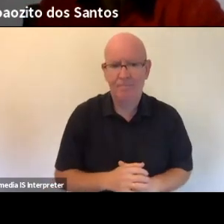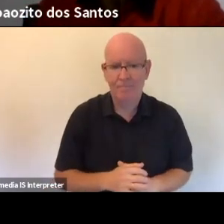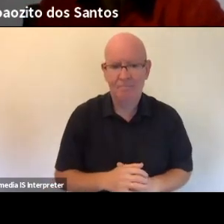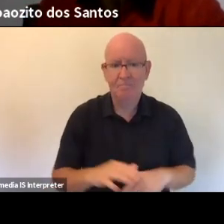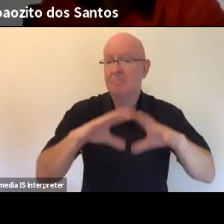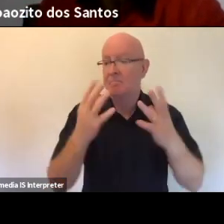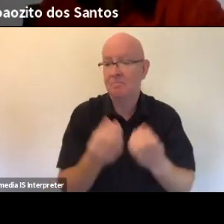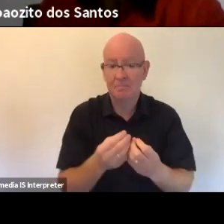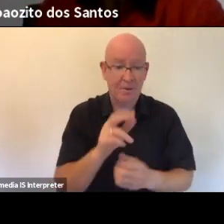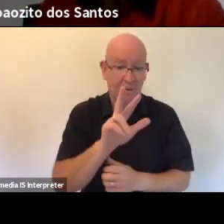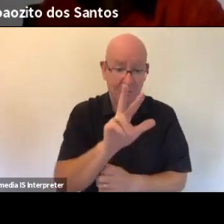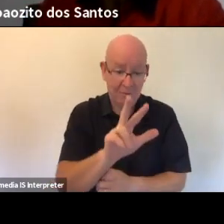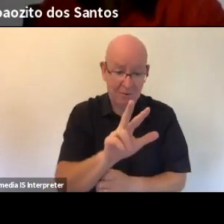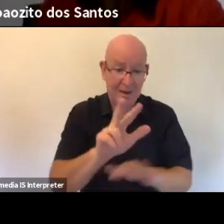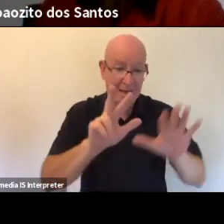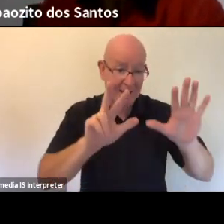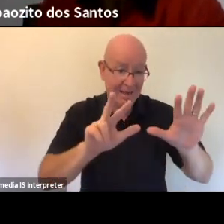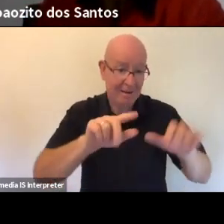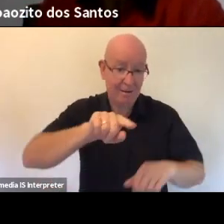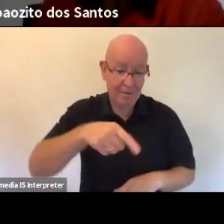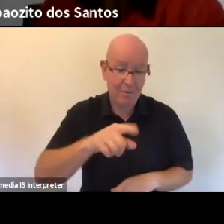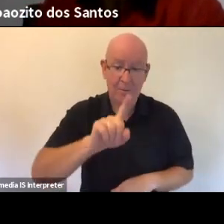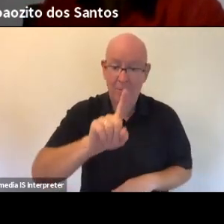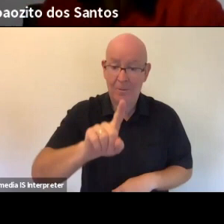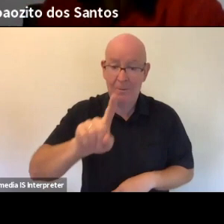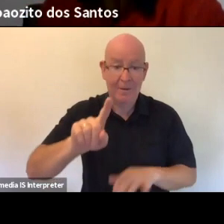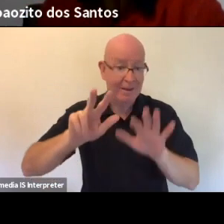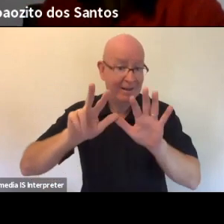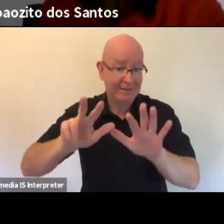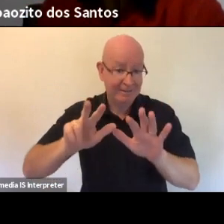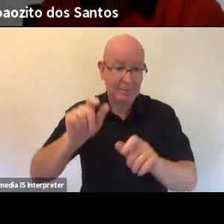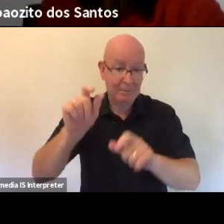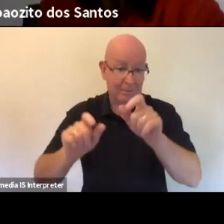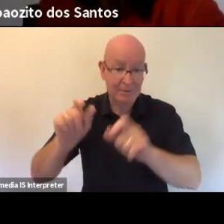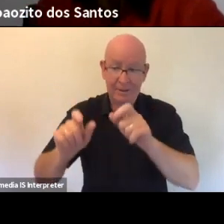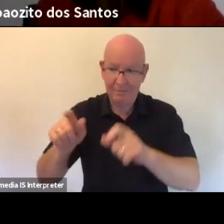from more than one million population here in Timor Leste.